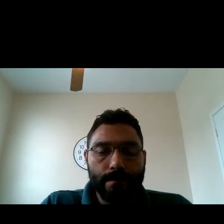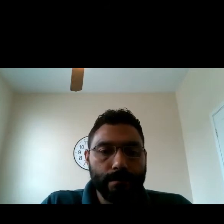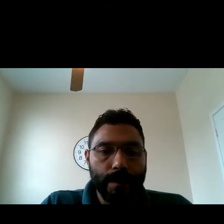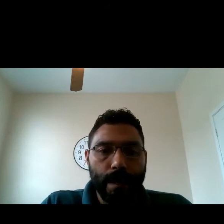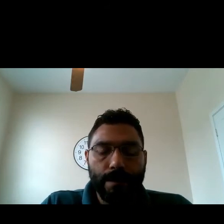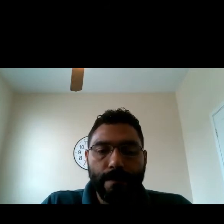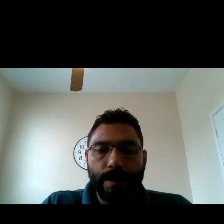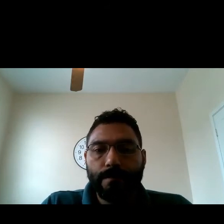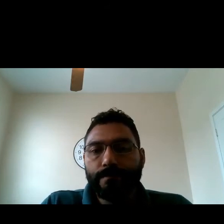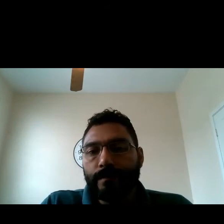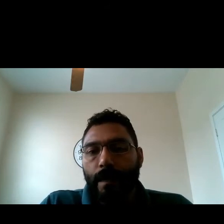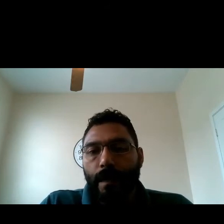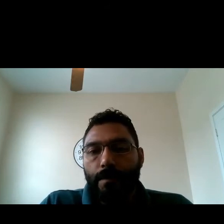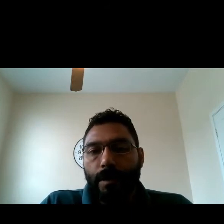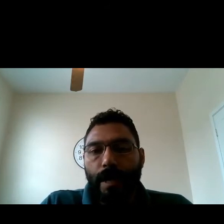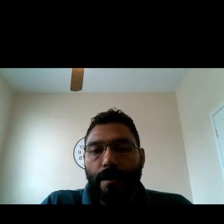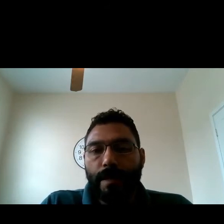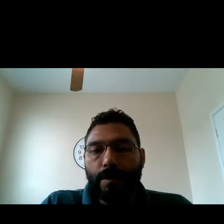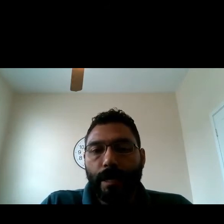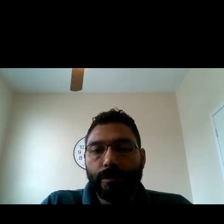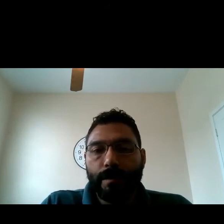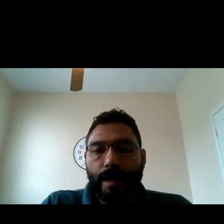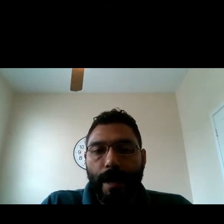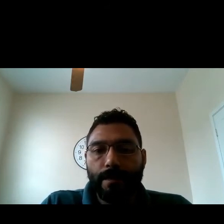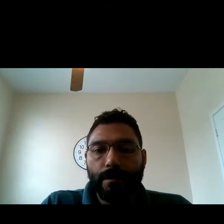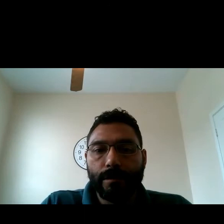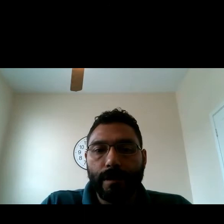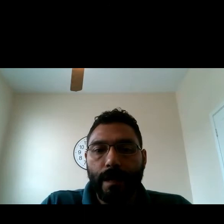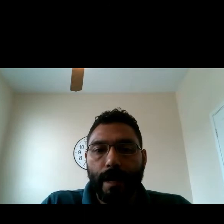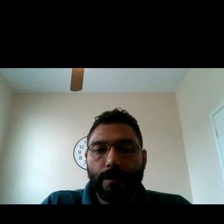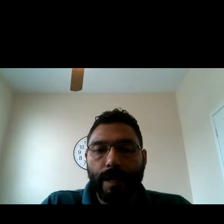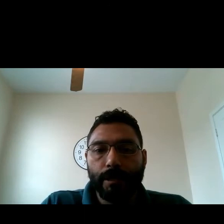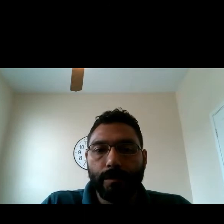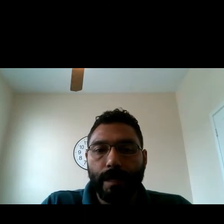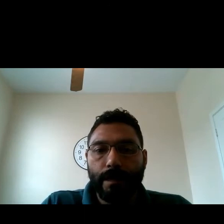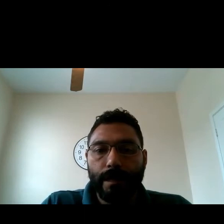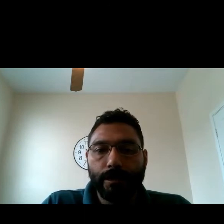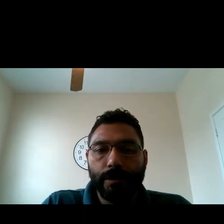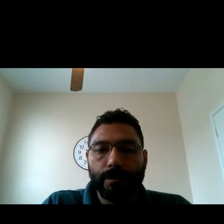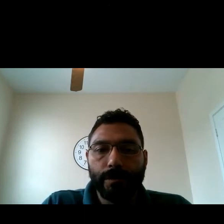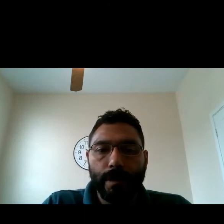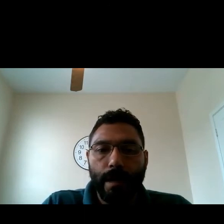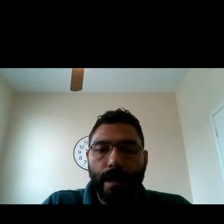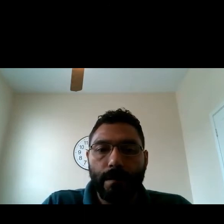here in a few. We also have an education team that handles education-related issues